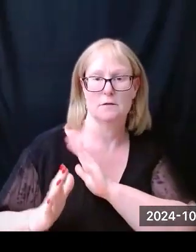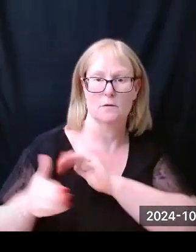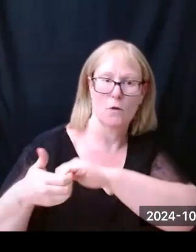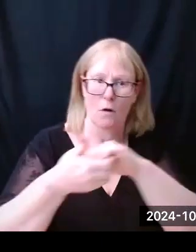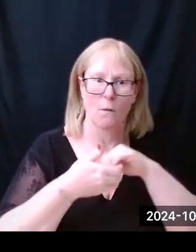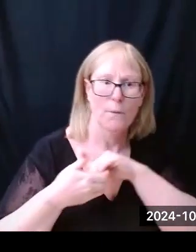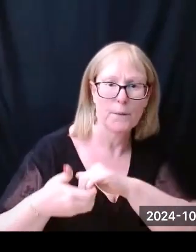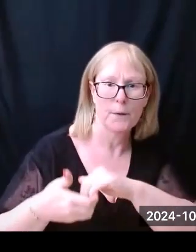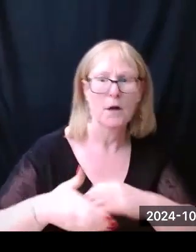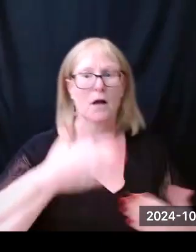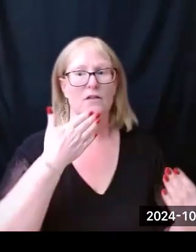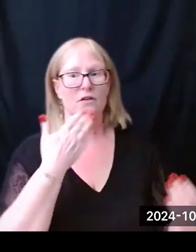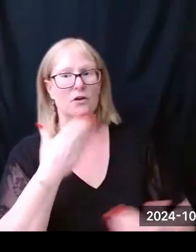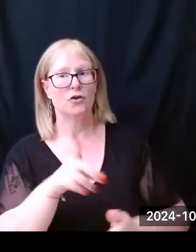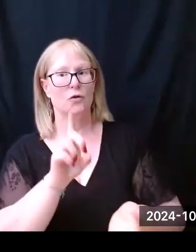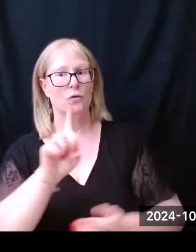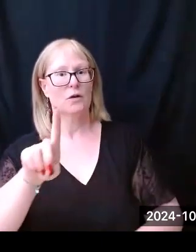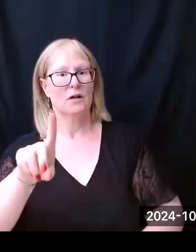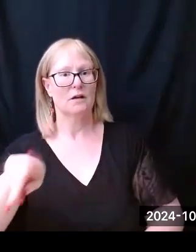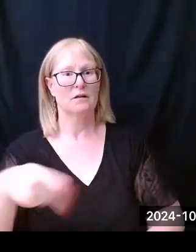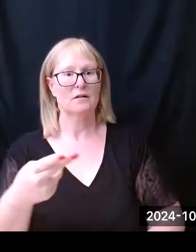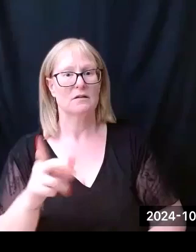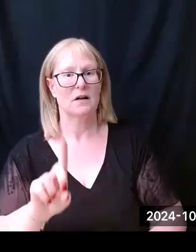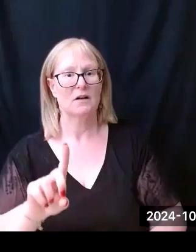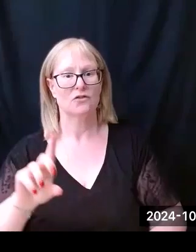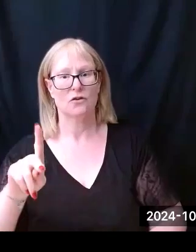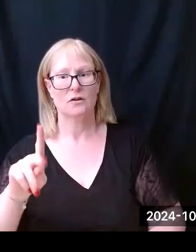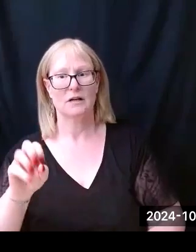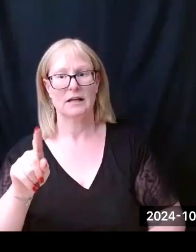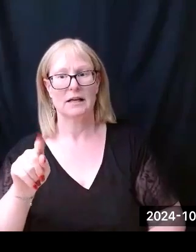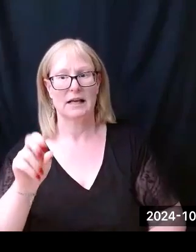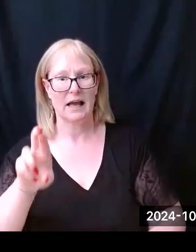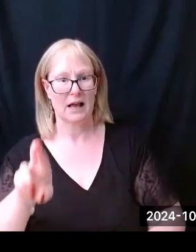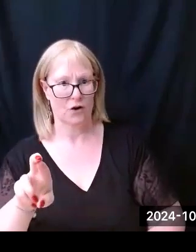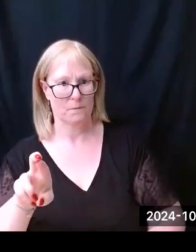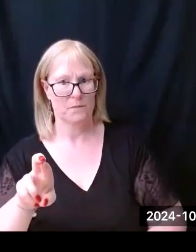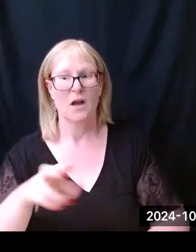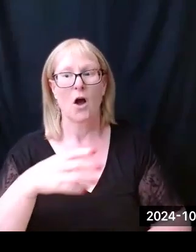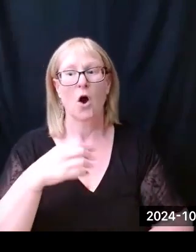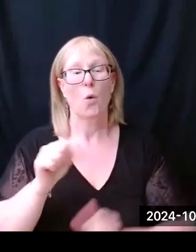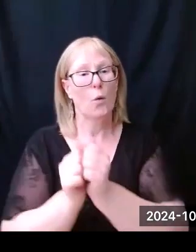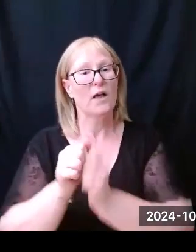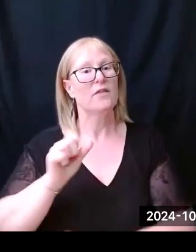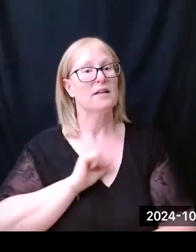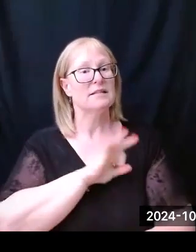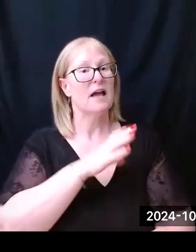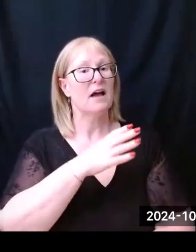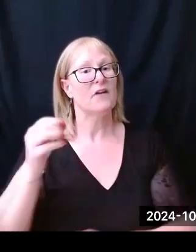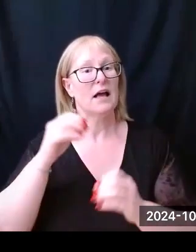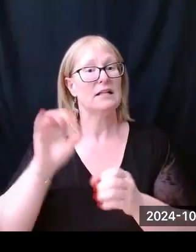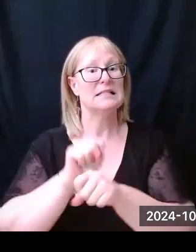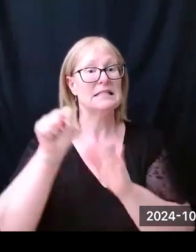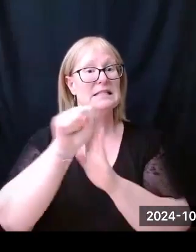Dr. Ketter join us with department staff and our state education resource center and all of you in attendance.